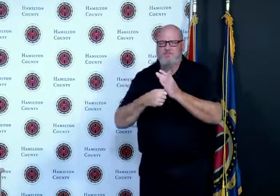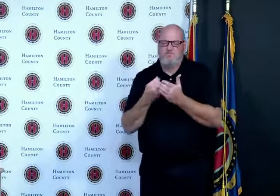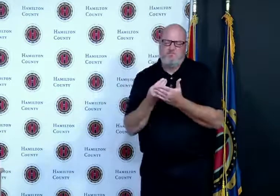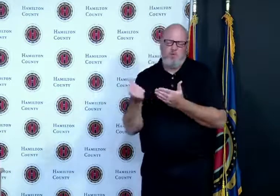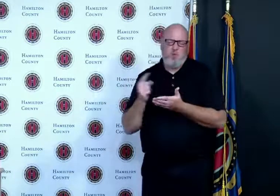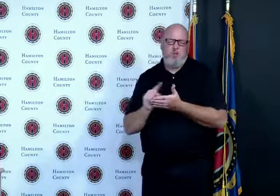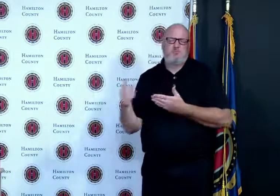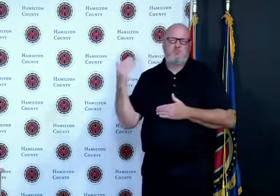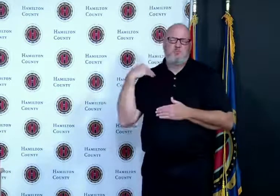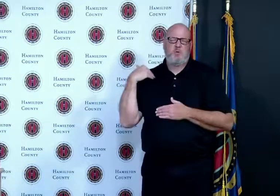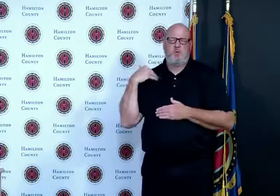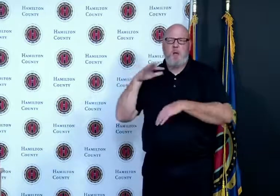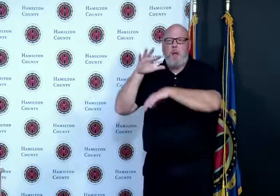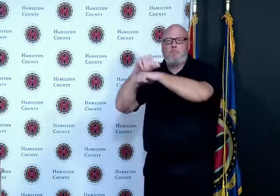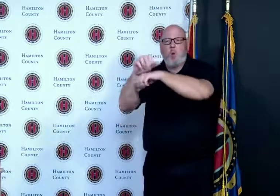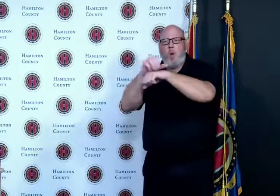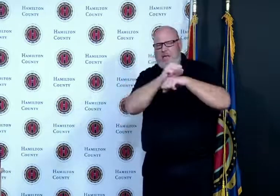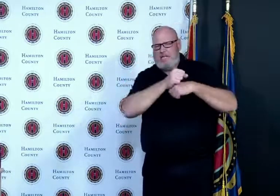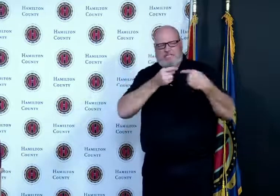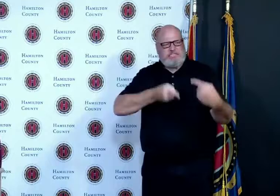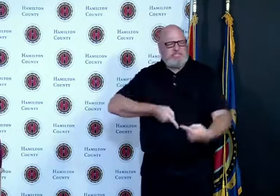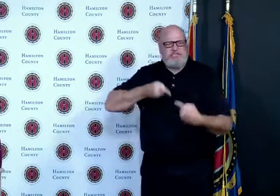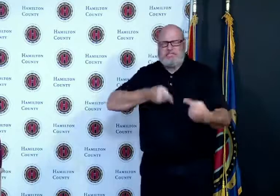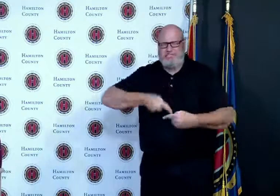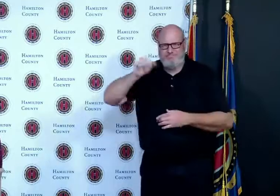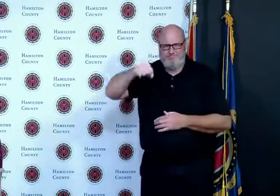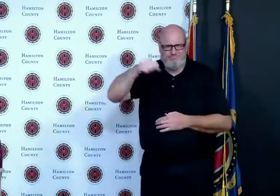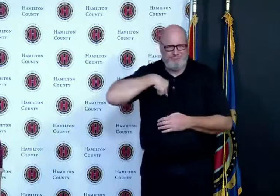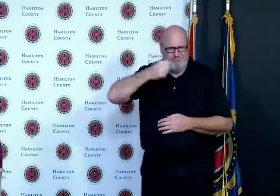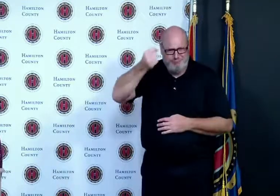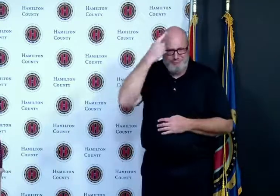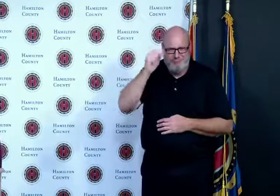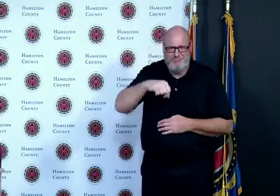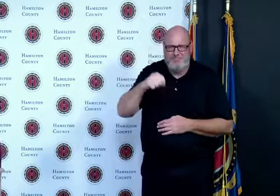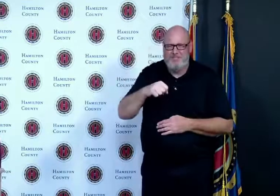I mean it you know you had to go to a number of different sites there were a lot of people